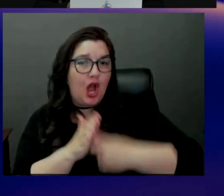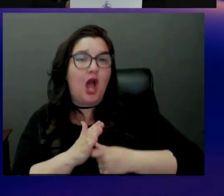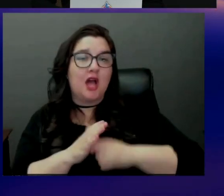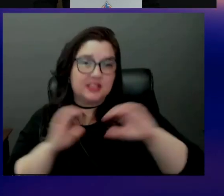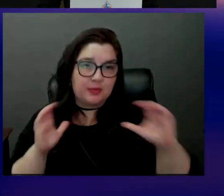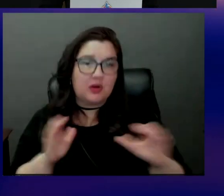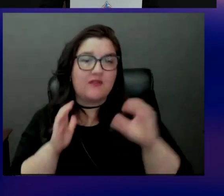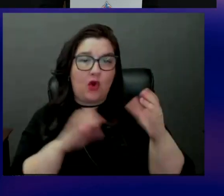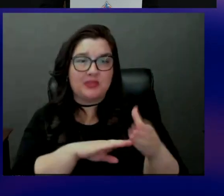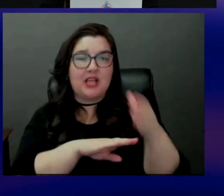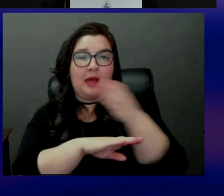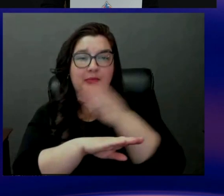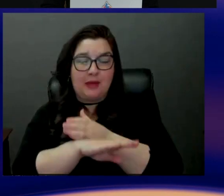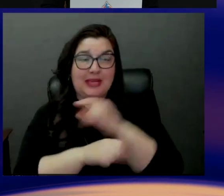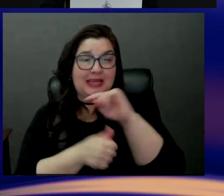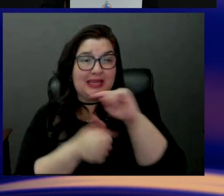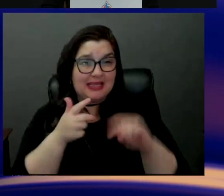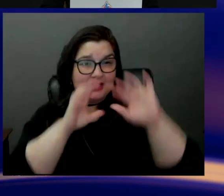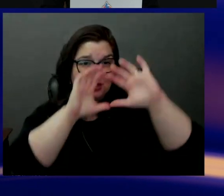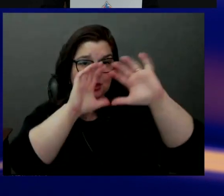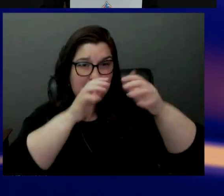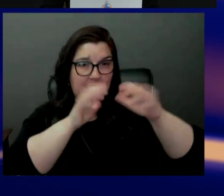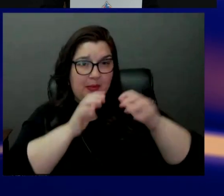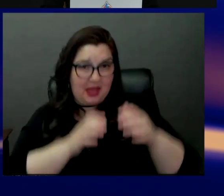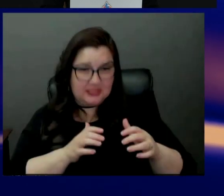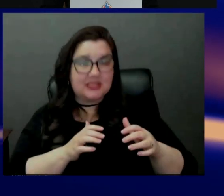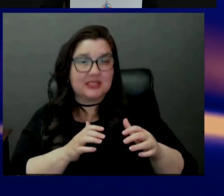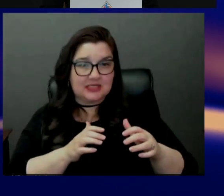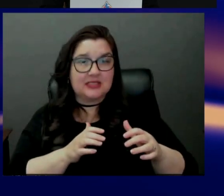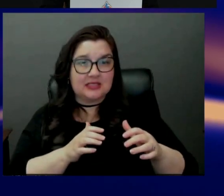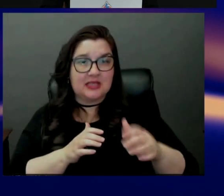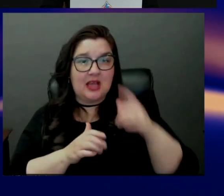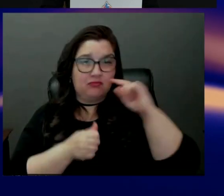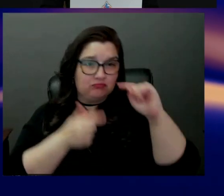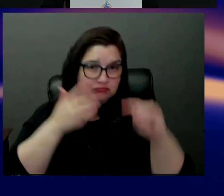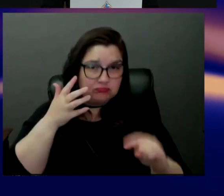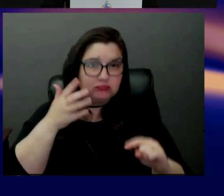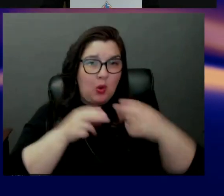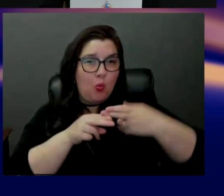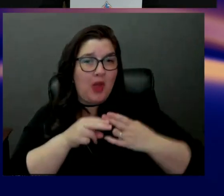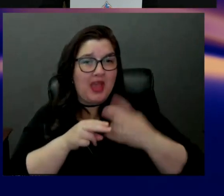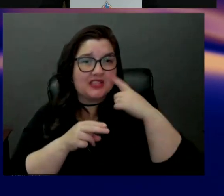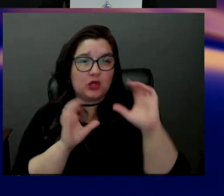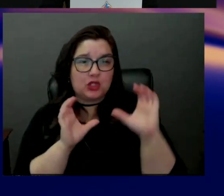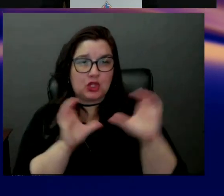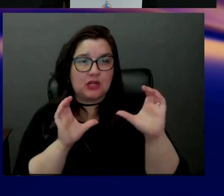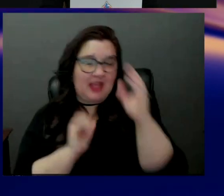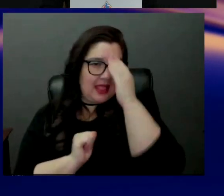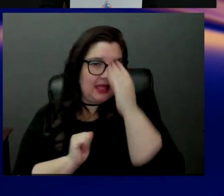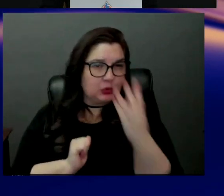Each domain has the respective of weights for the certification. So that kind of indicates to you where you can spend some time focusing